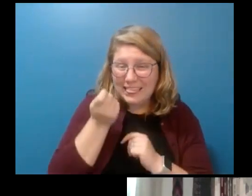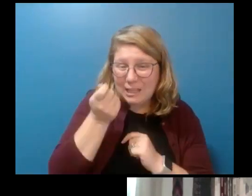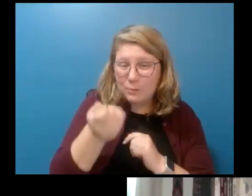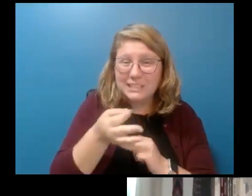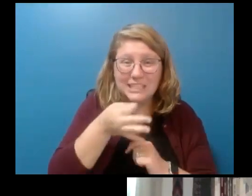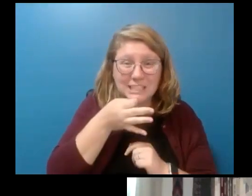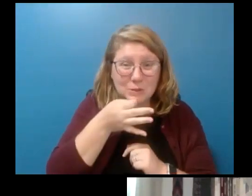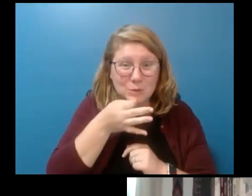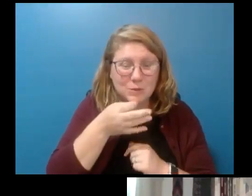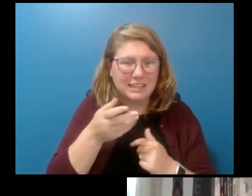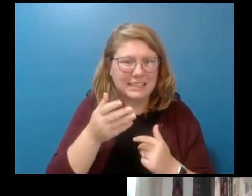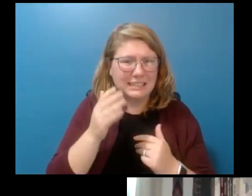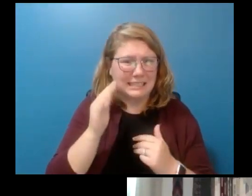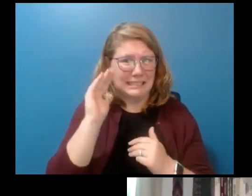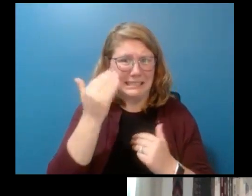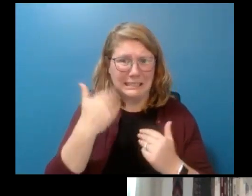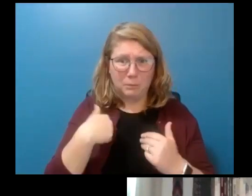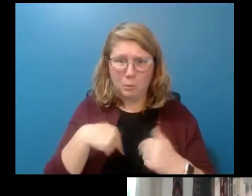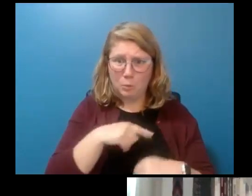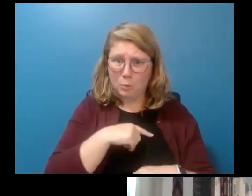to get started here in just a minute it looks like we are minute it looks like we are minute it looks like we are probably ready to go